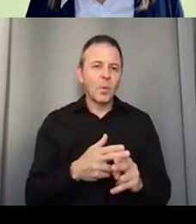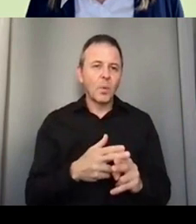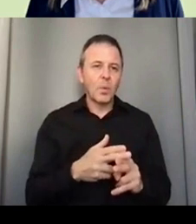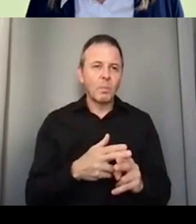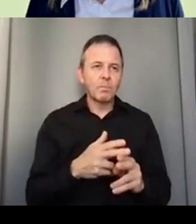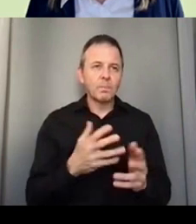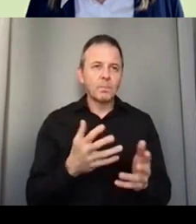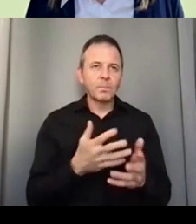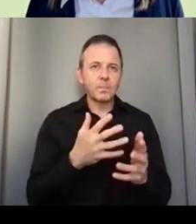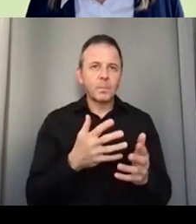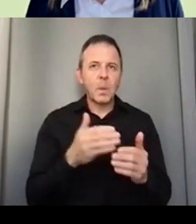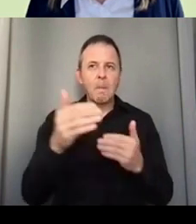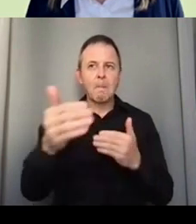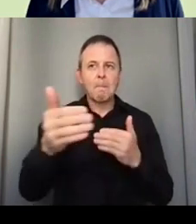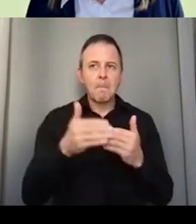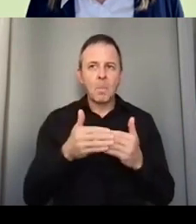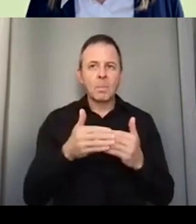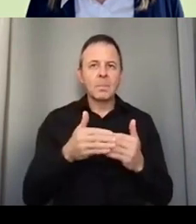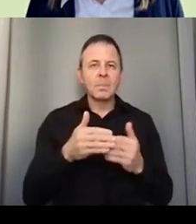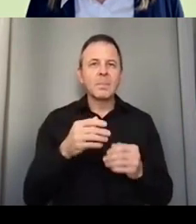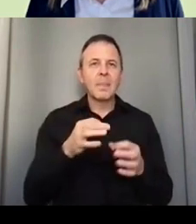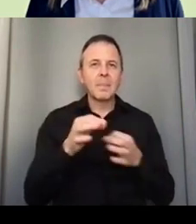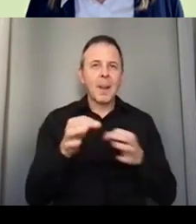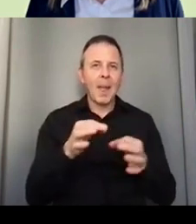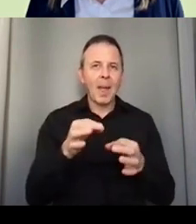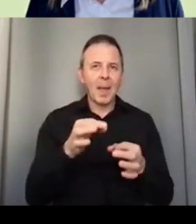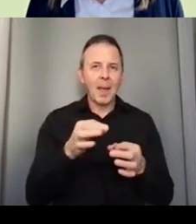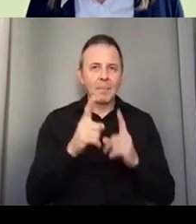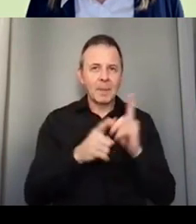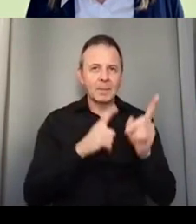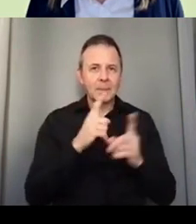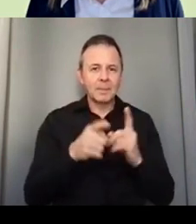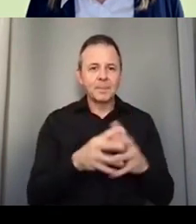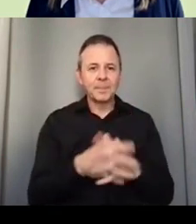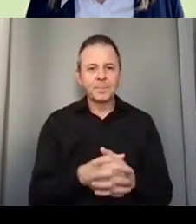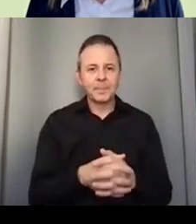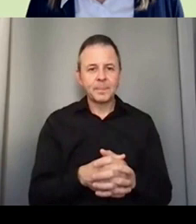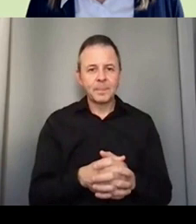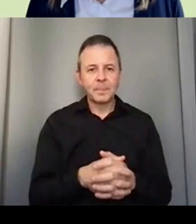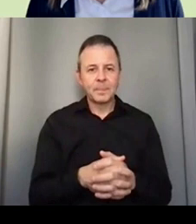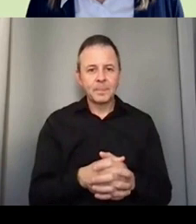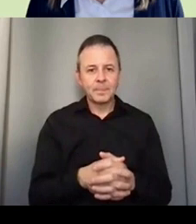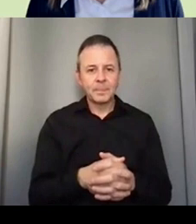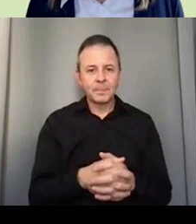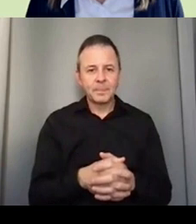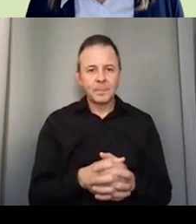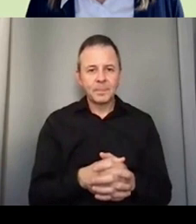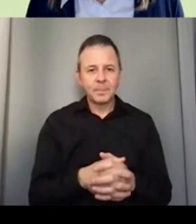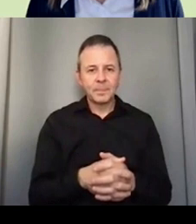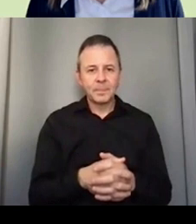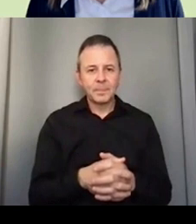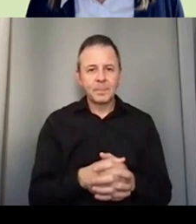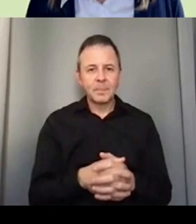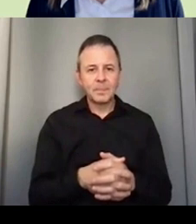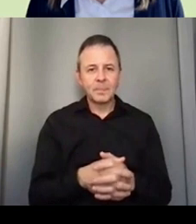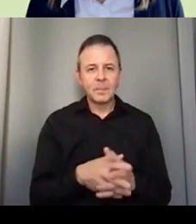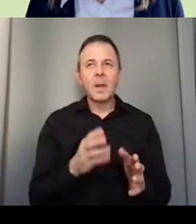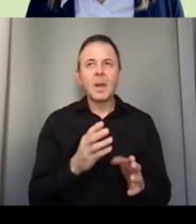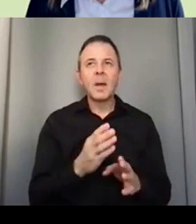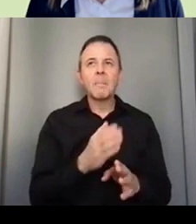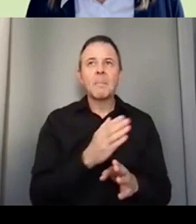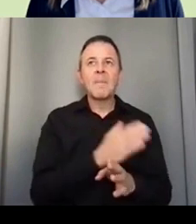to be brought forward and prior to the assessment date